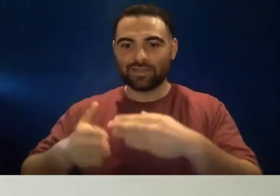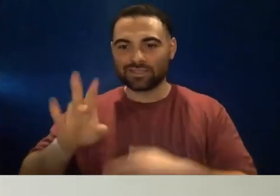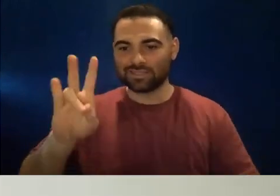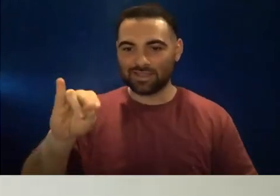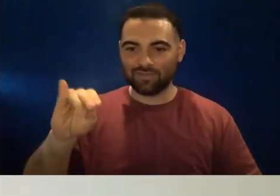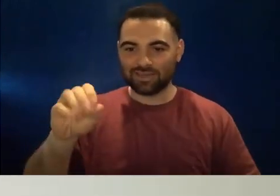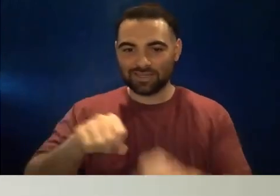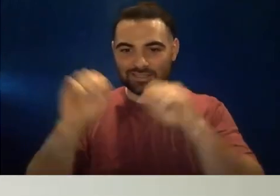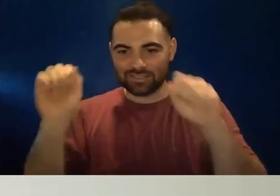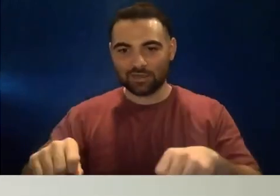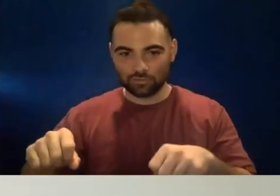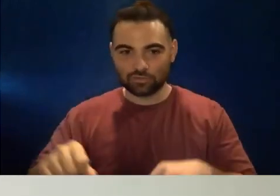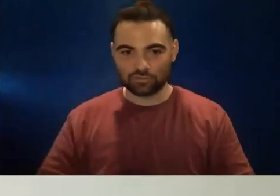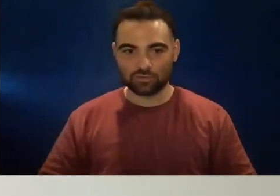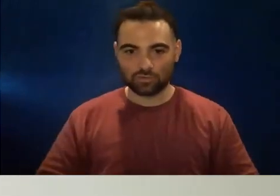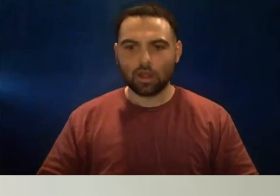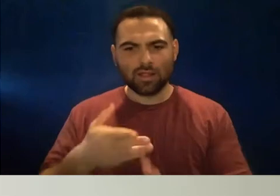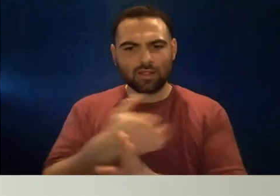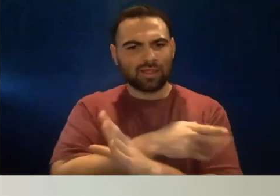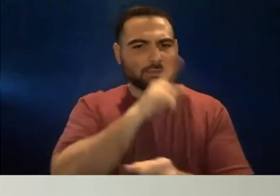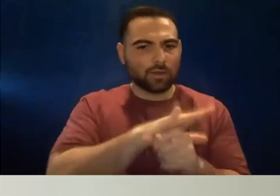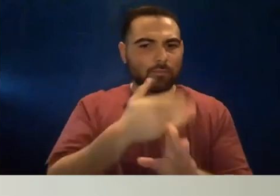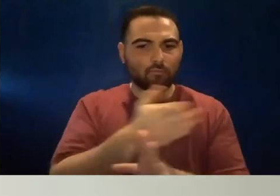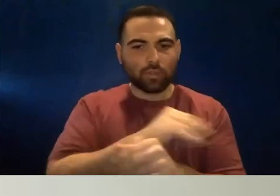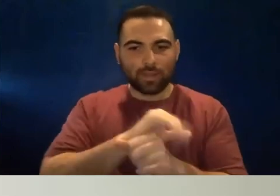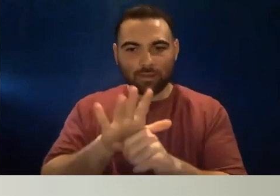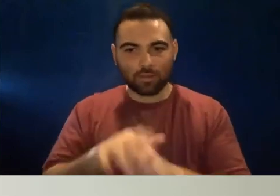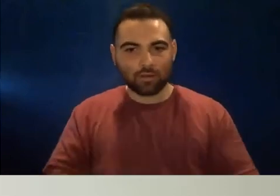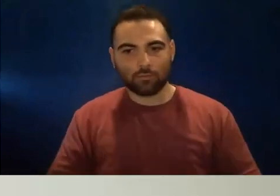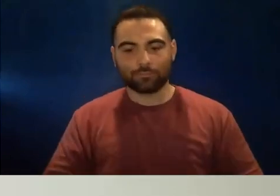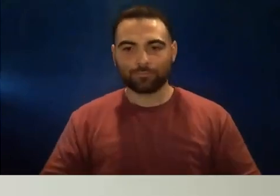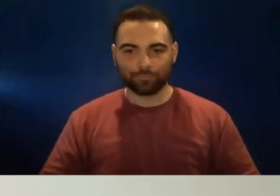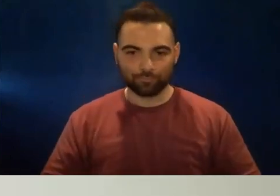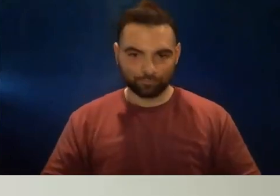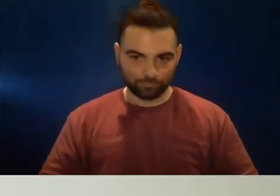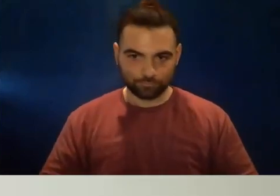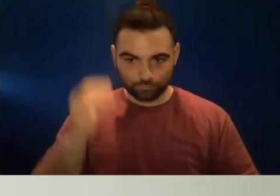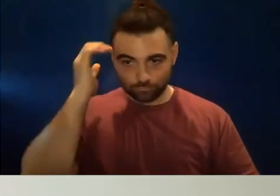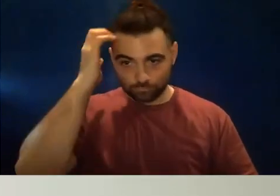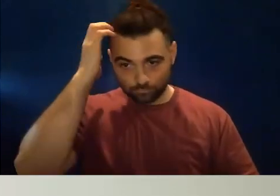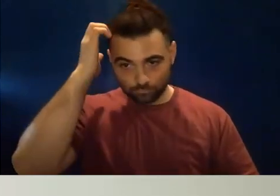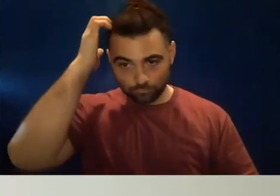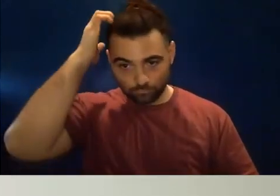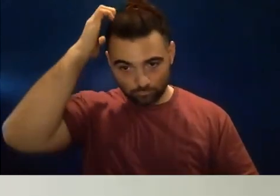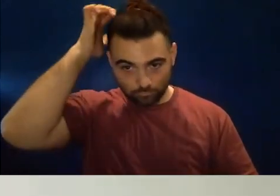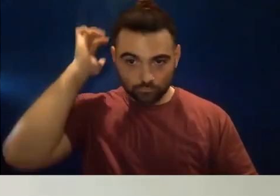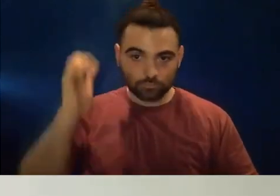that they committed to doing before the pandemic. And I mean, they're